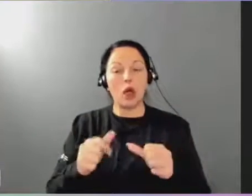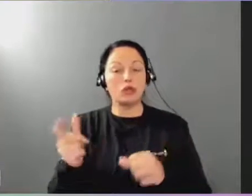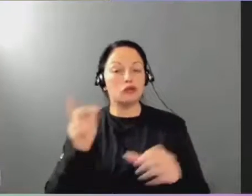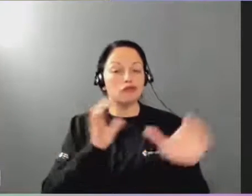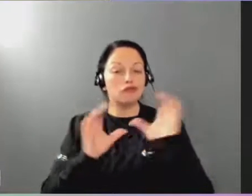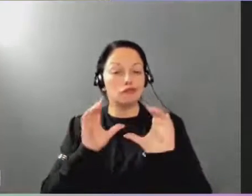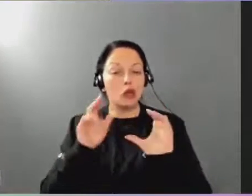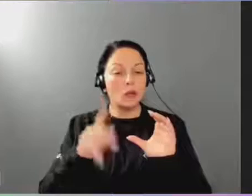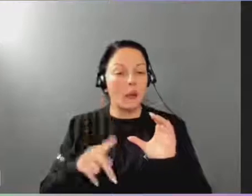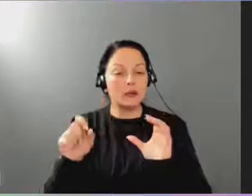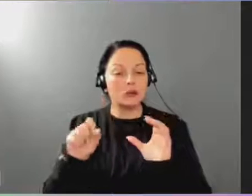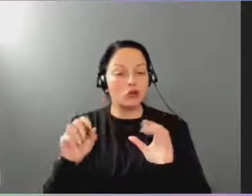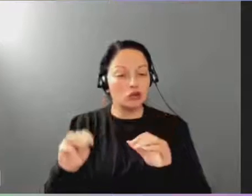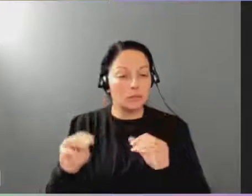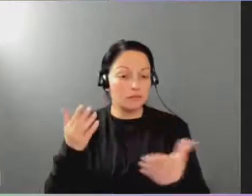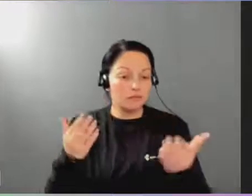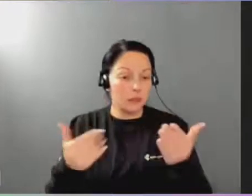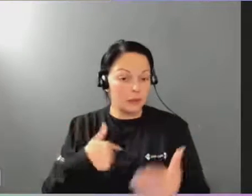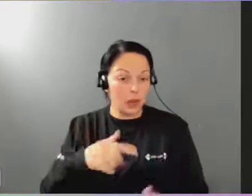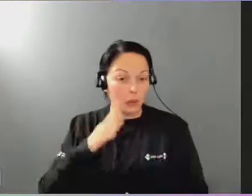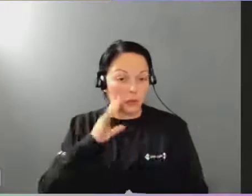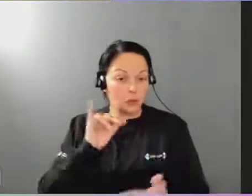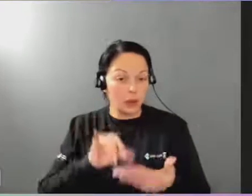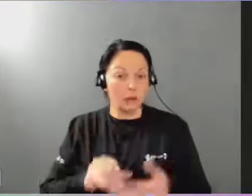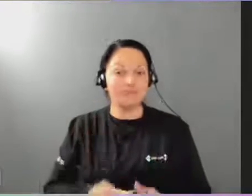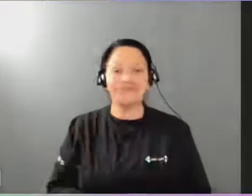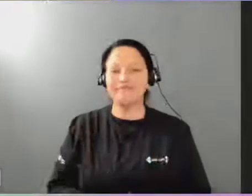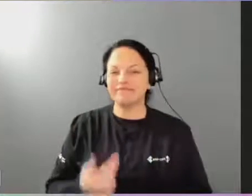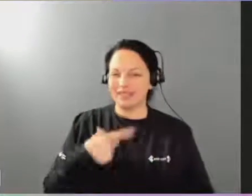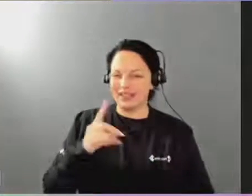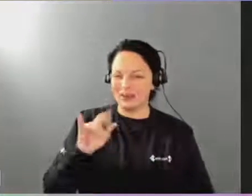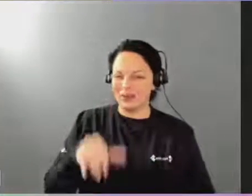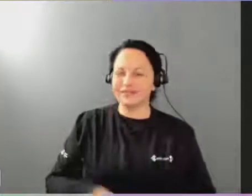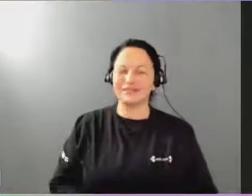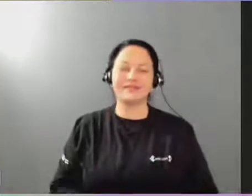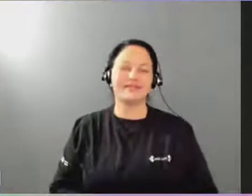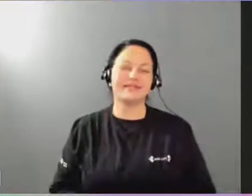to learn as much as possible about that person. If it means stalking them on social media,